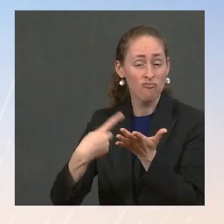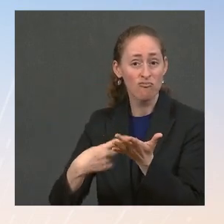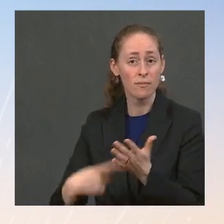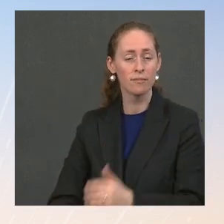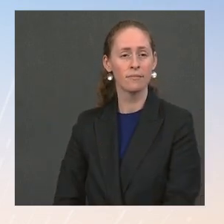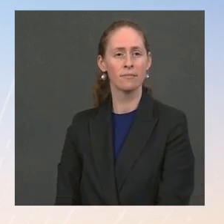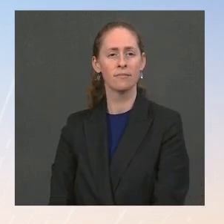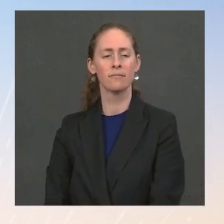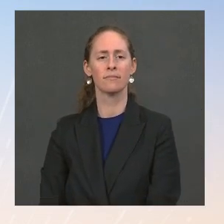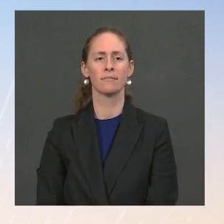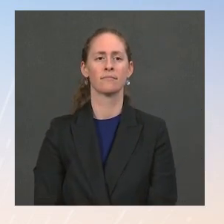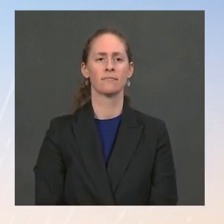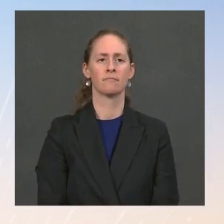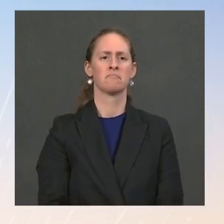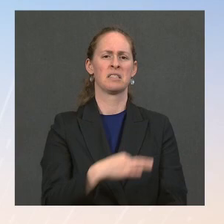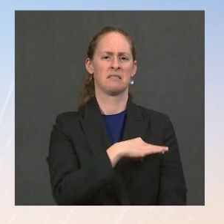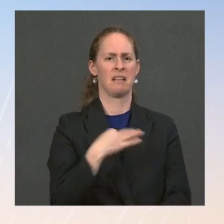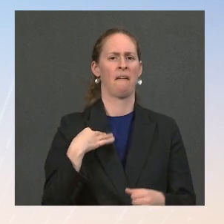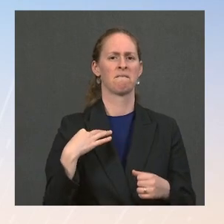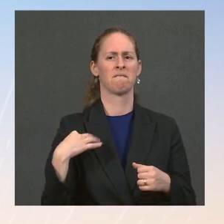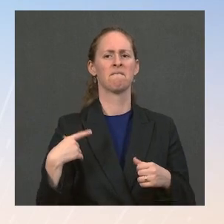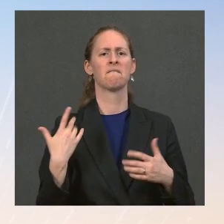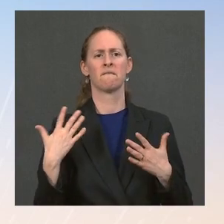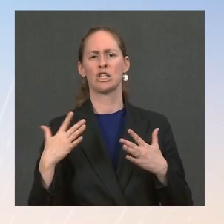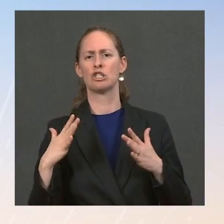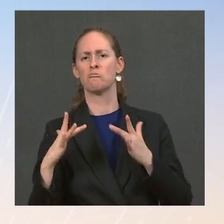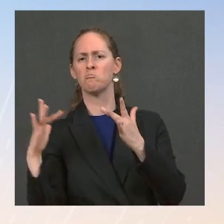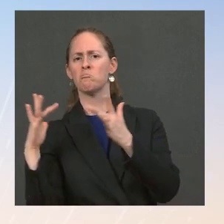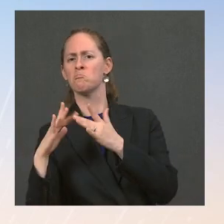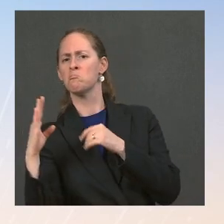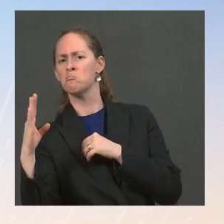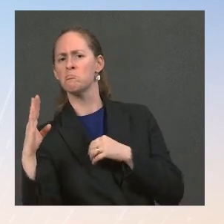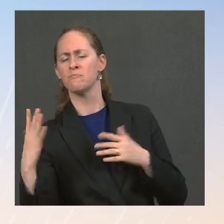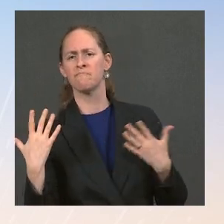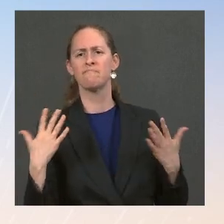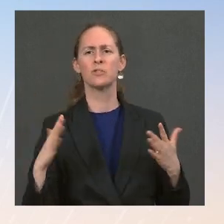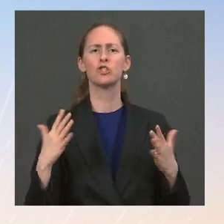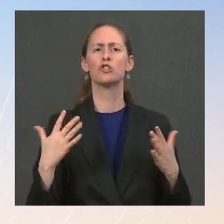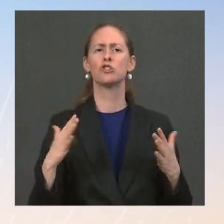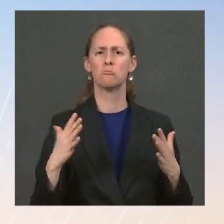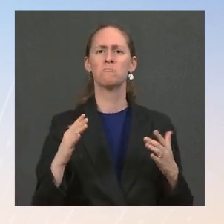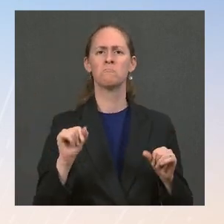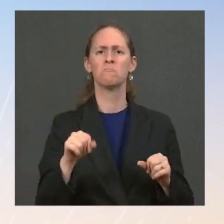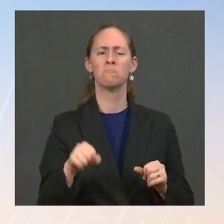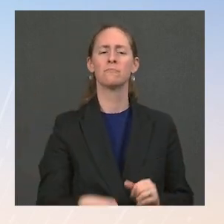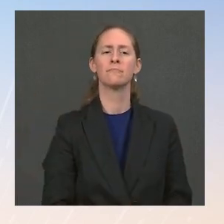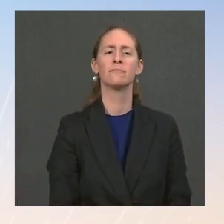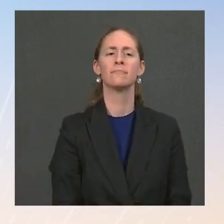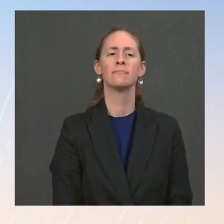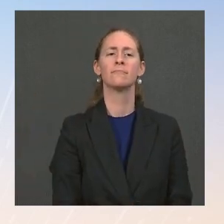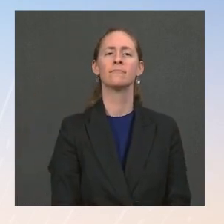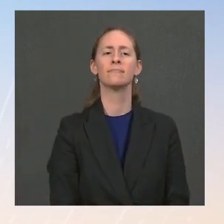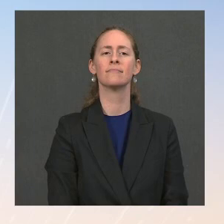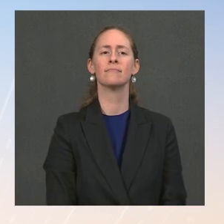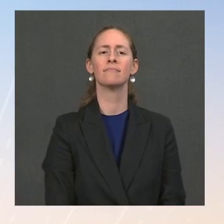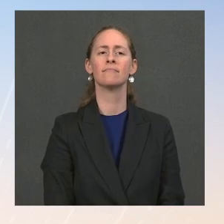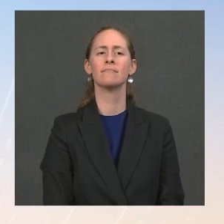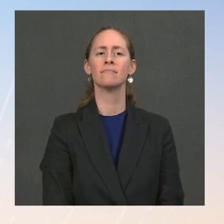over the course of the last several days, working in good faith to move -- to make progress and move forward. I'm not aware of other discussions